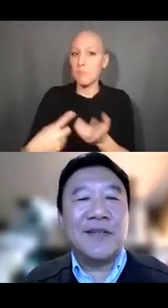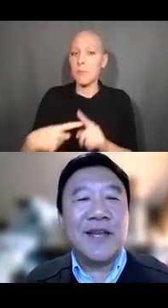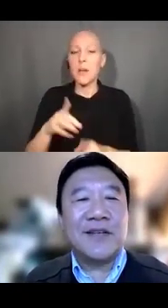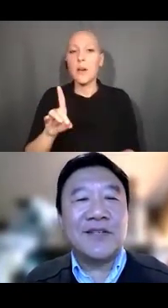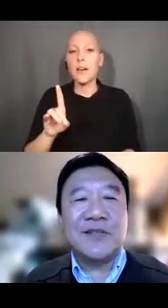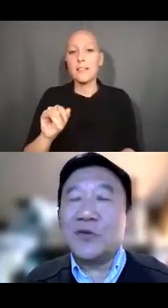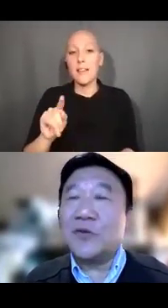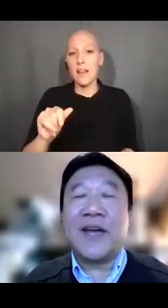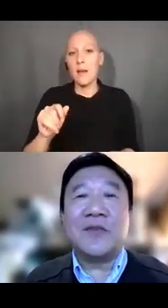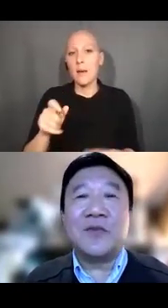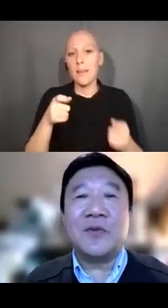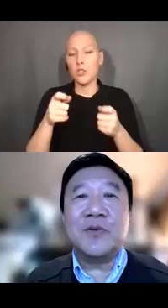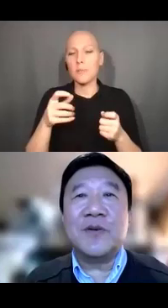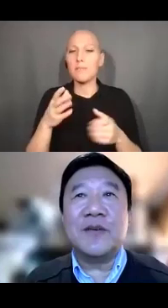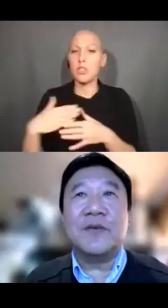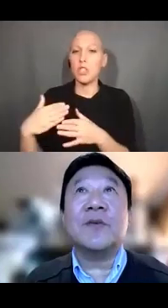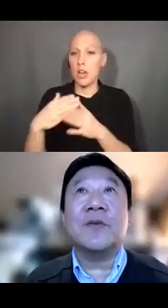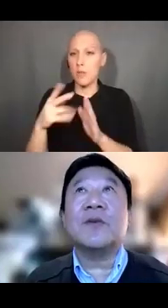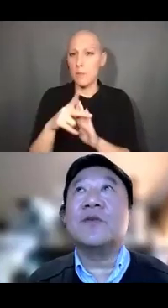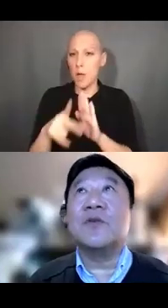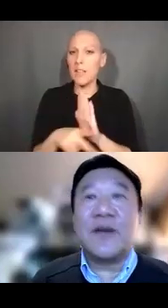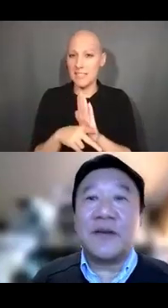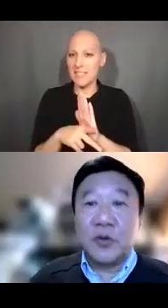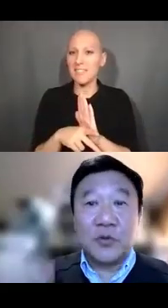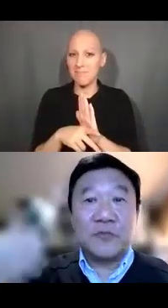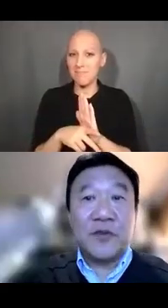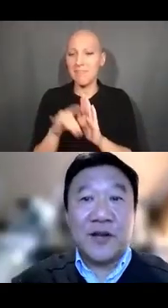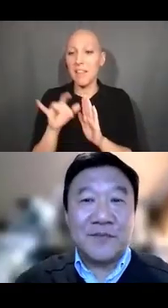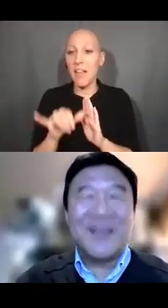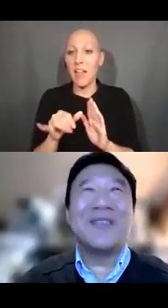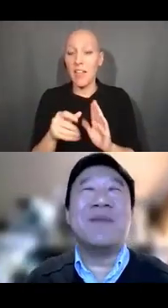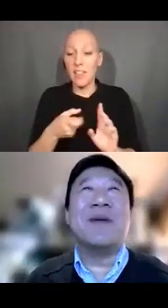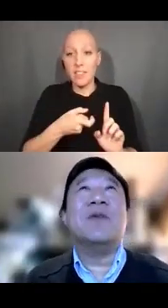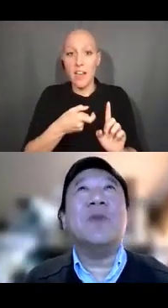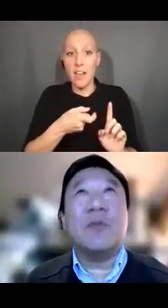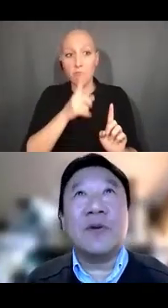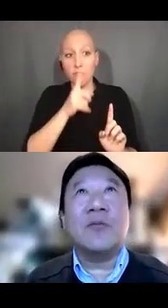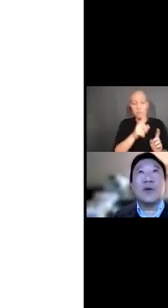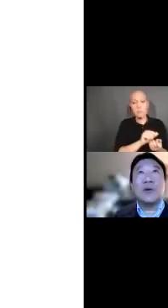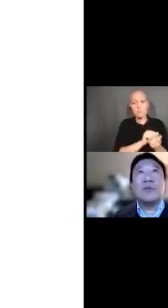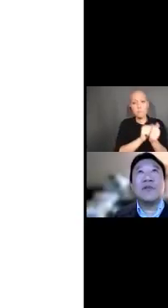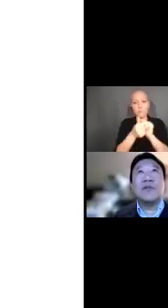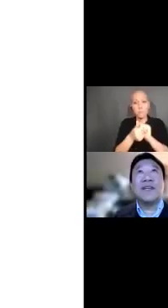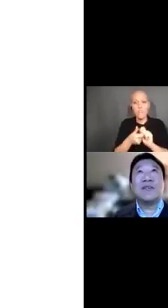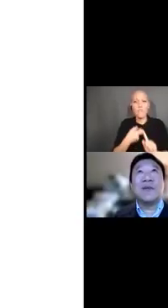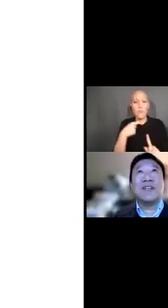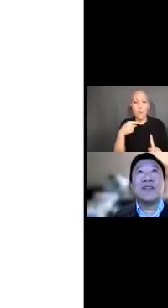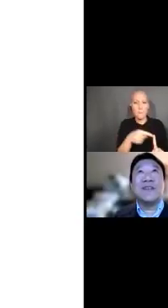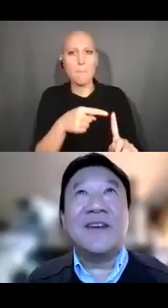that actually sort of outgrew or grew from the memo. We were moving in that direction,